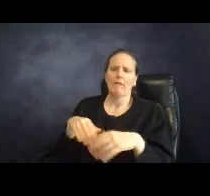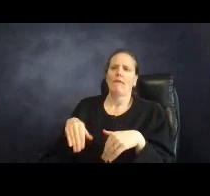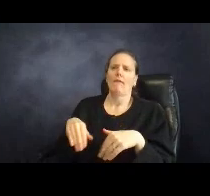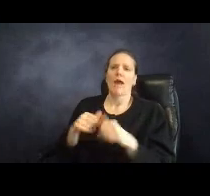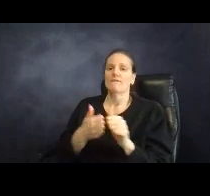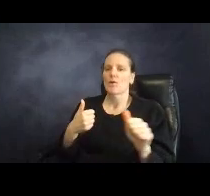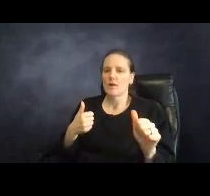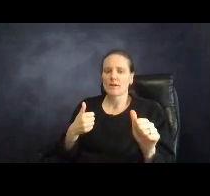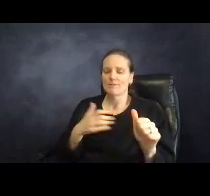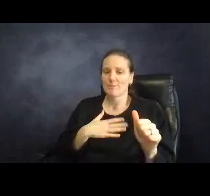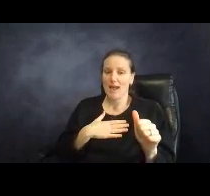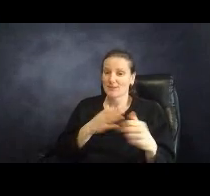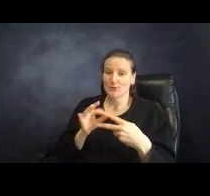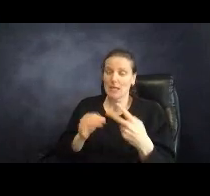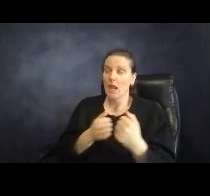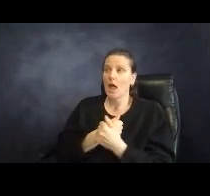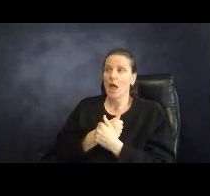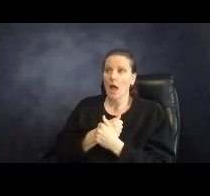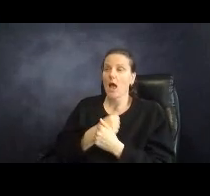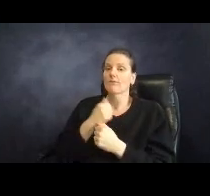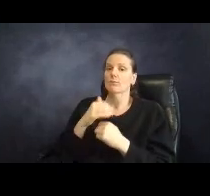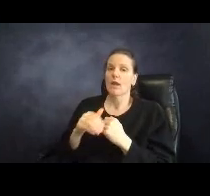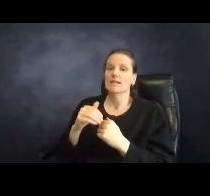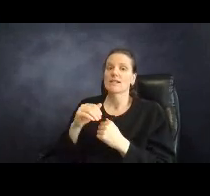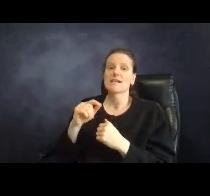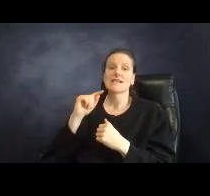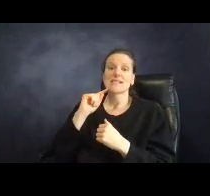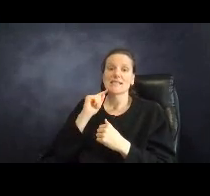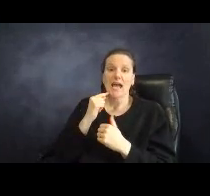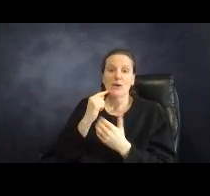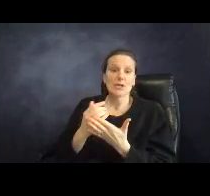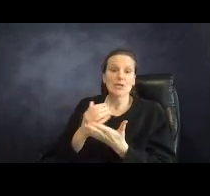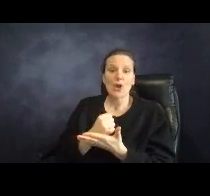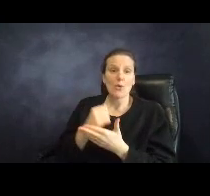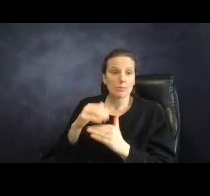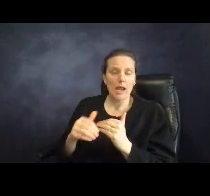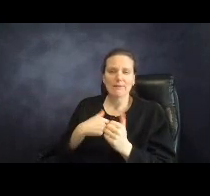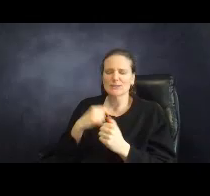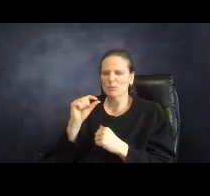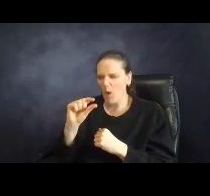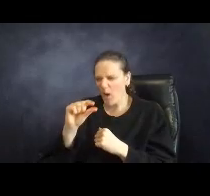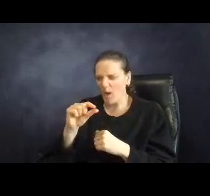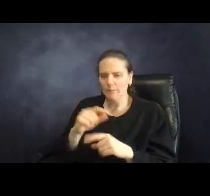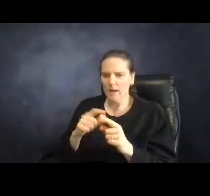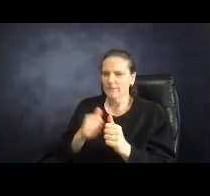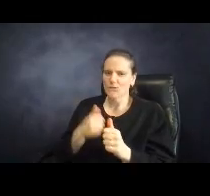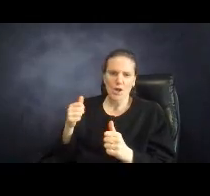I love bread, I love good sourdough bread and I can have a teeny, tiny bit of it, but I avoid gluten in everything else